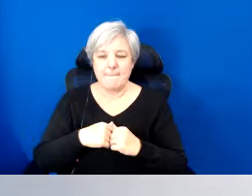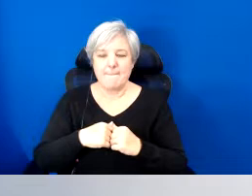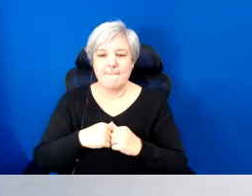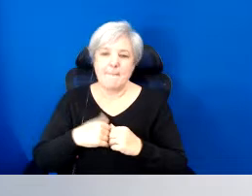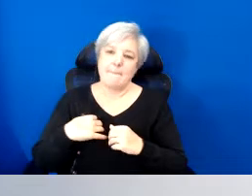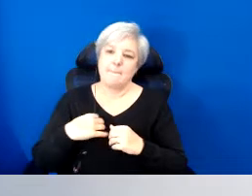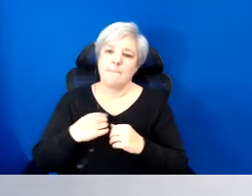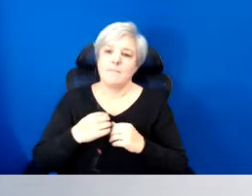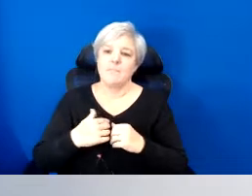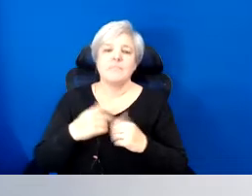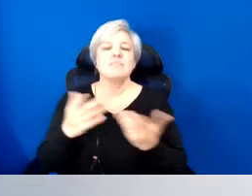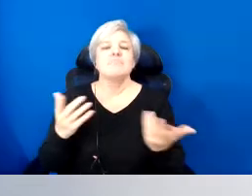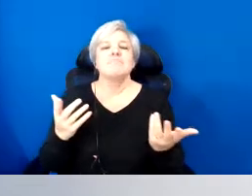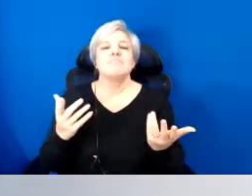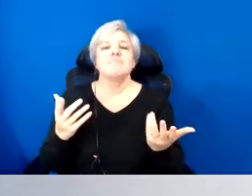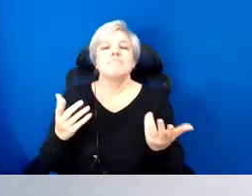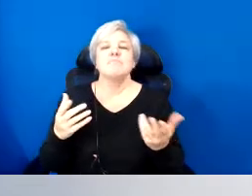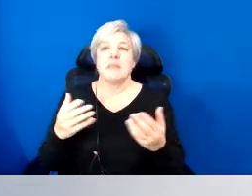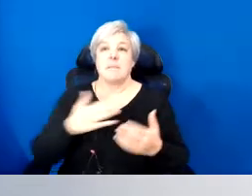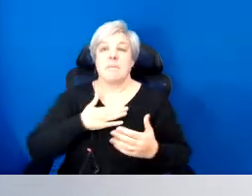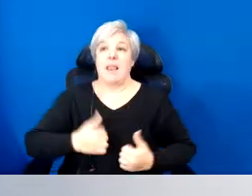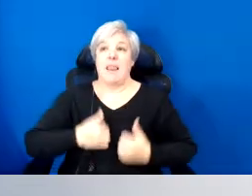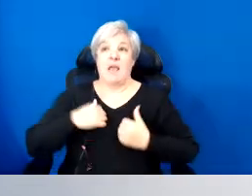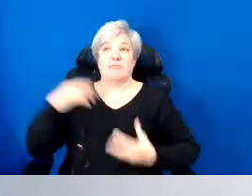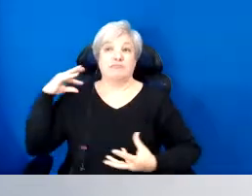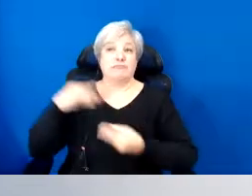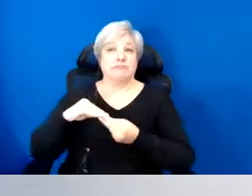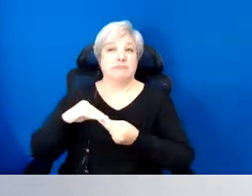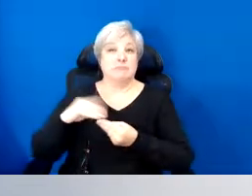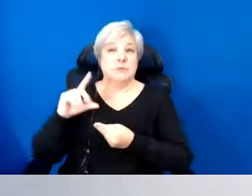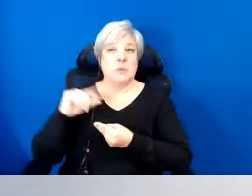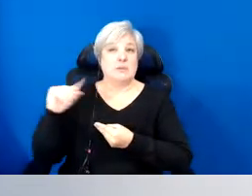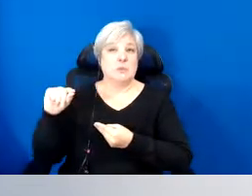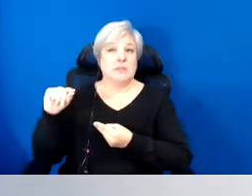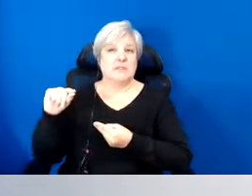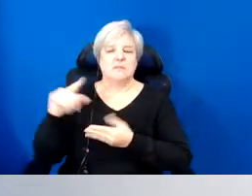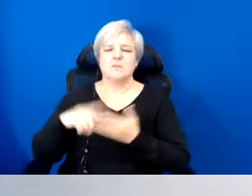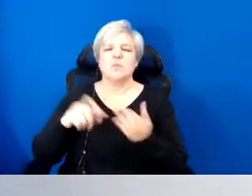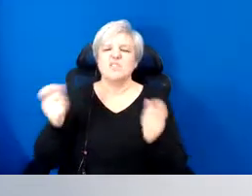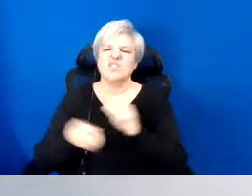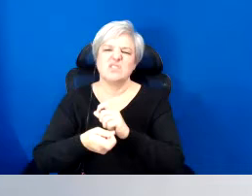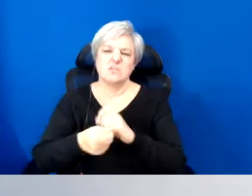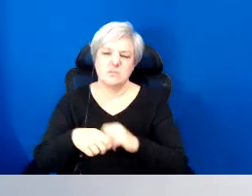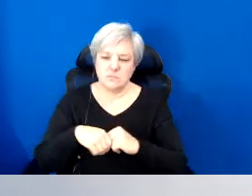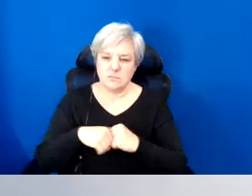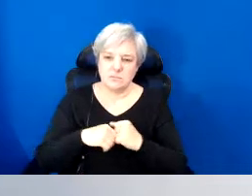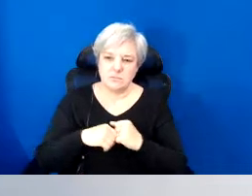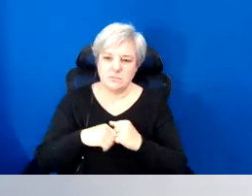What changed in your life? Did anything change?